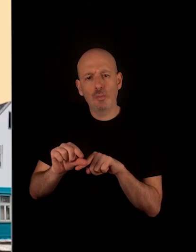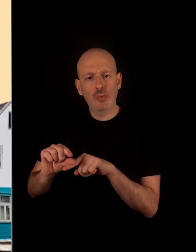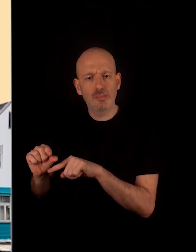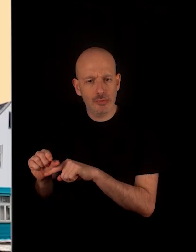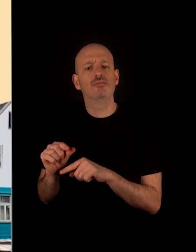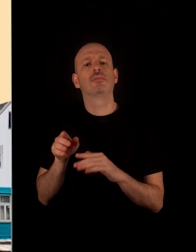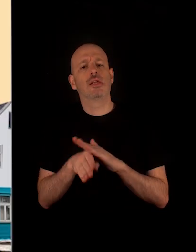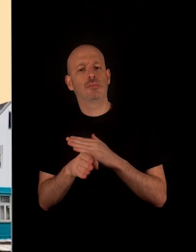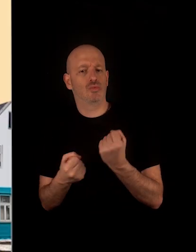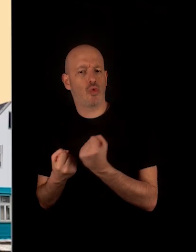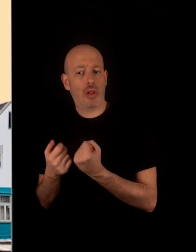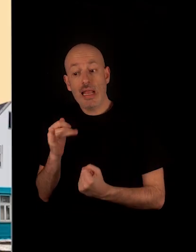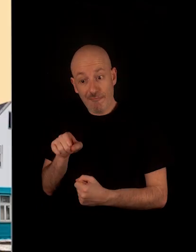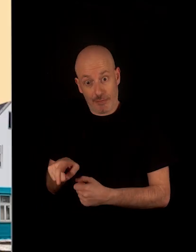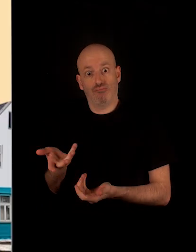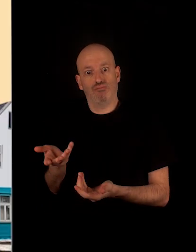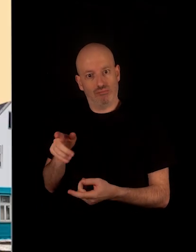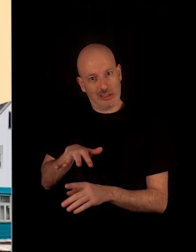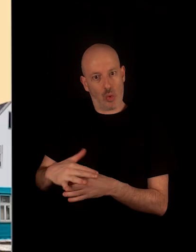support if applicable and if needed.